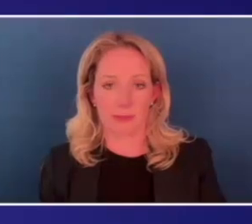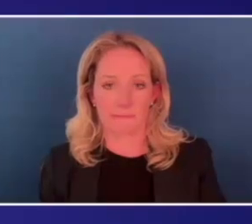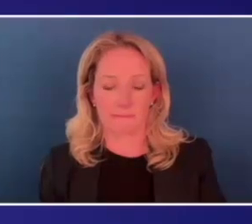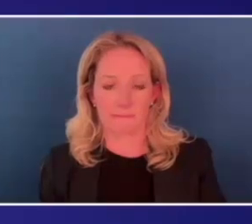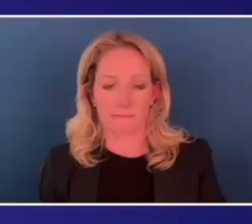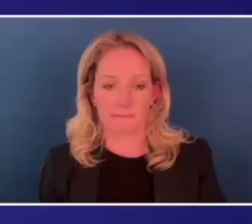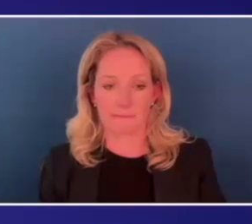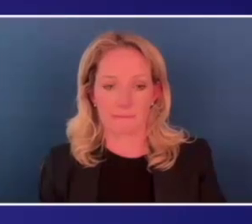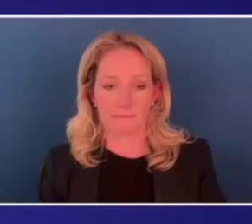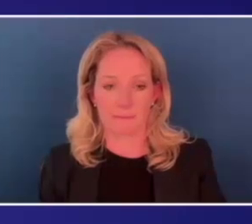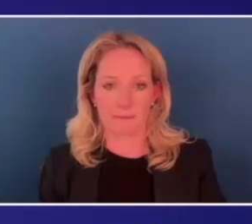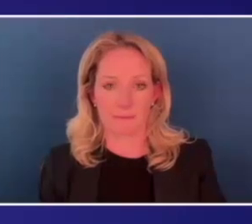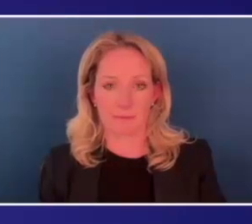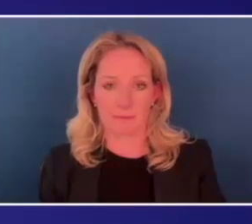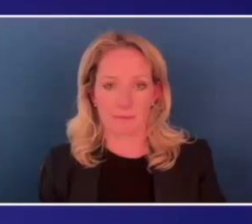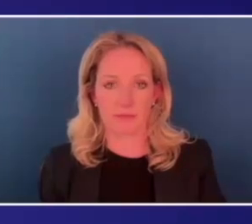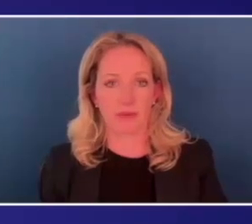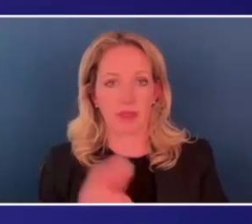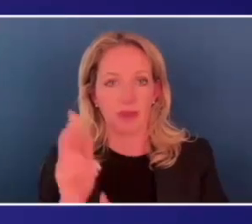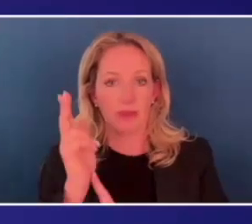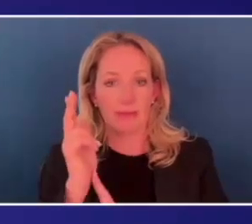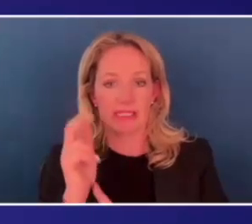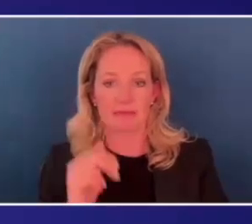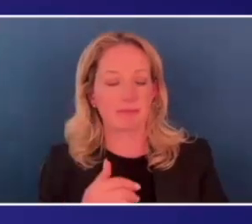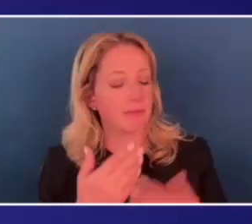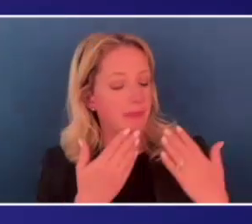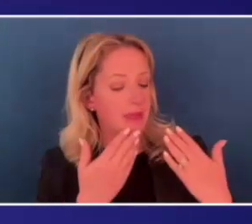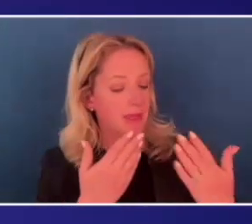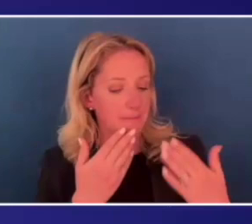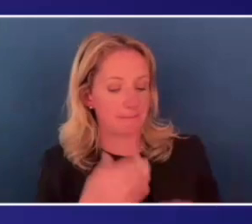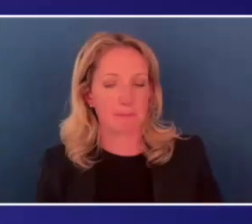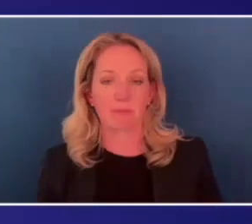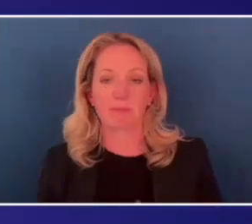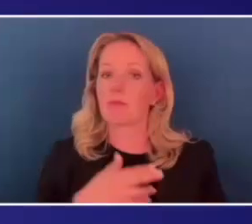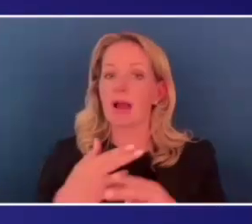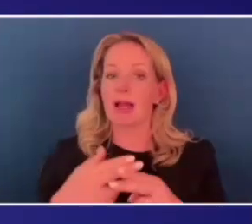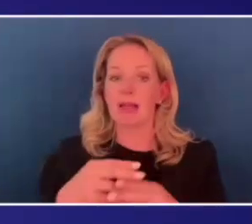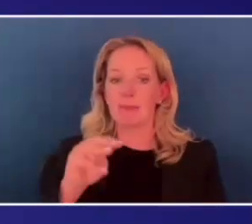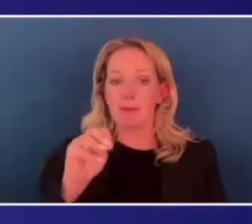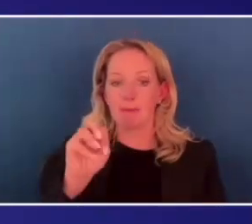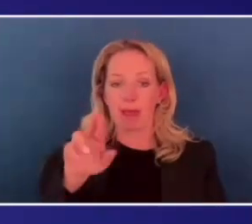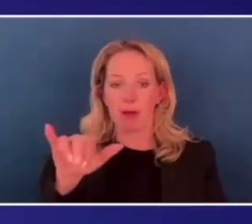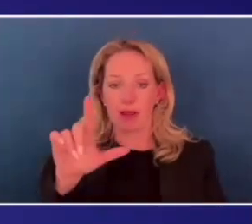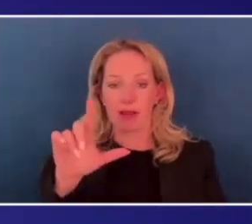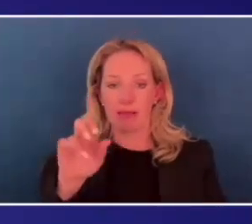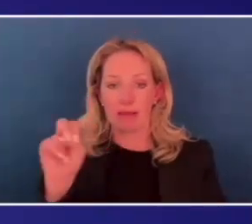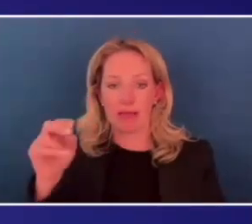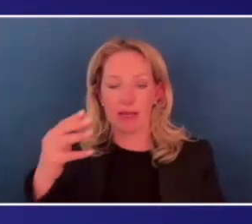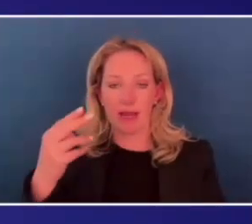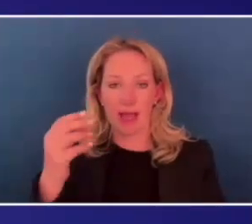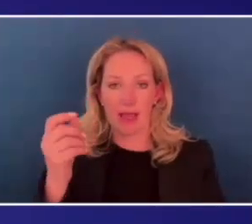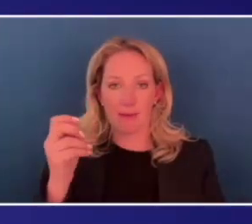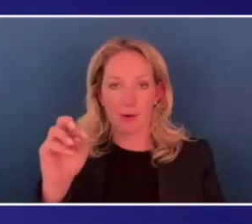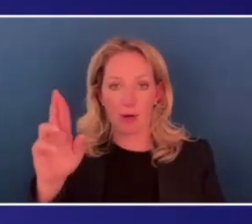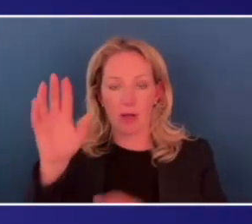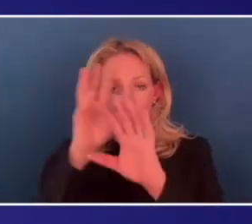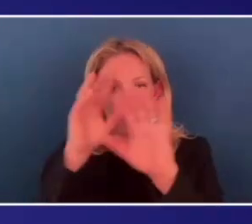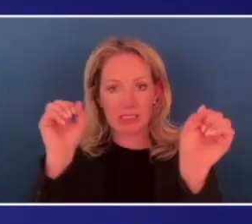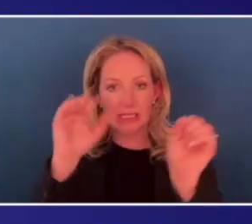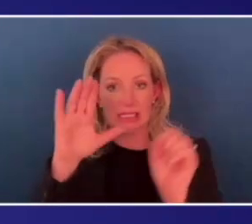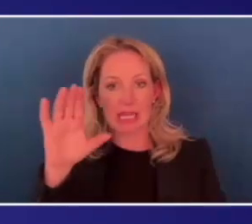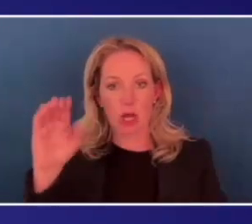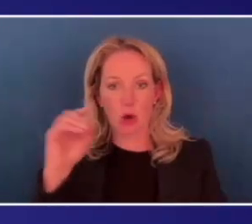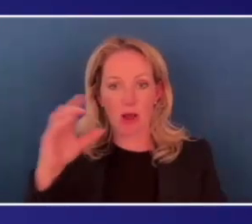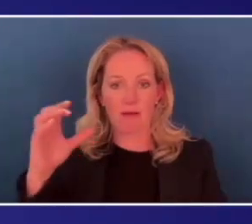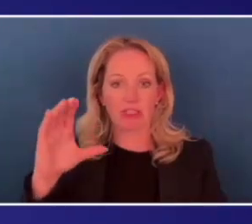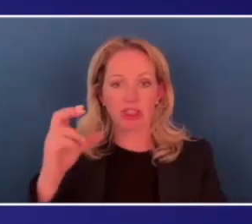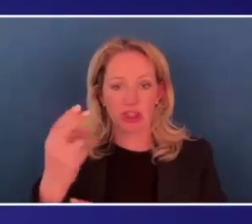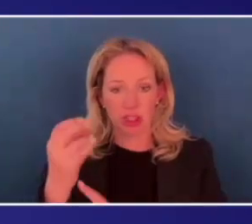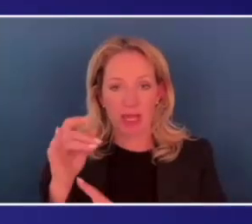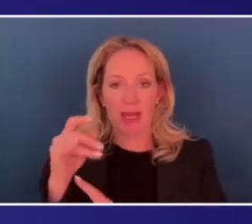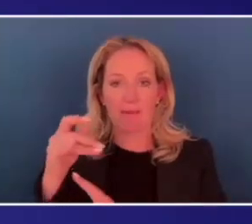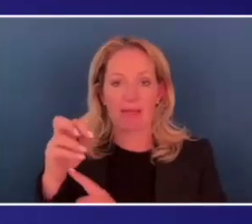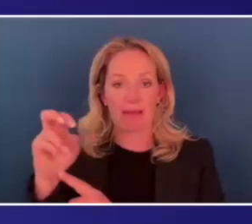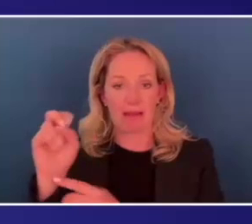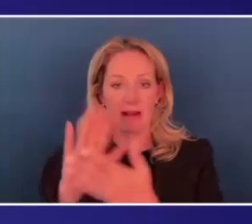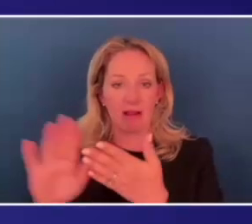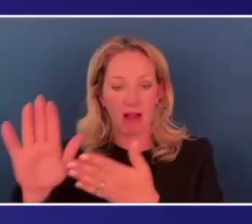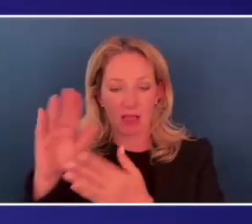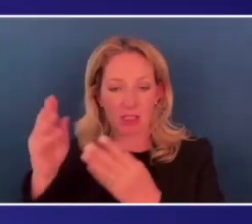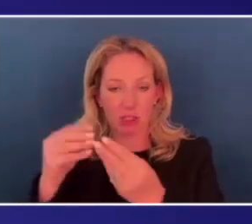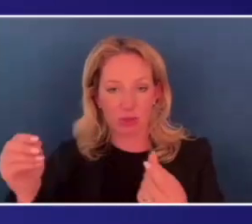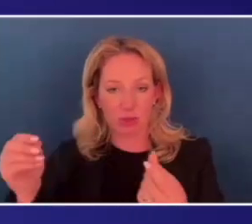You have 3ÿmin. Thank you. My name is Marylyn Hammer and I'm the president CEO of Champion College Solutions, Champion Empowerment Institute and champion for success.